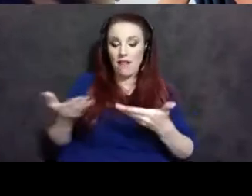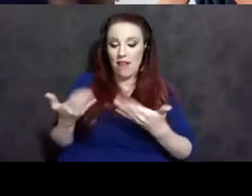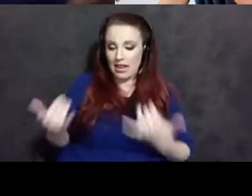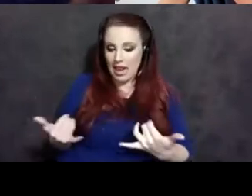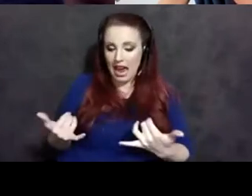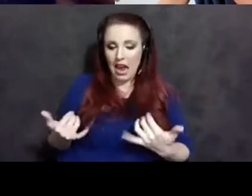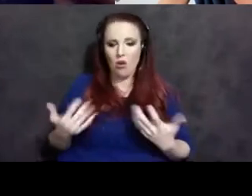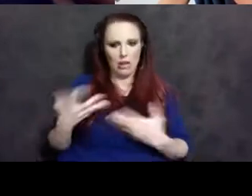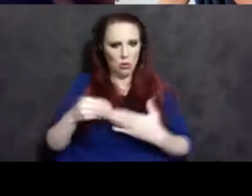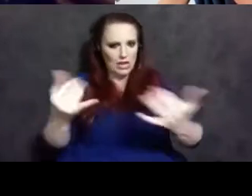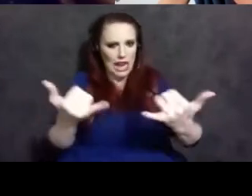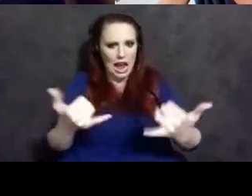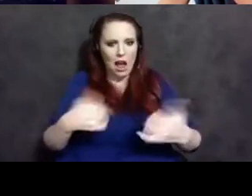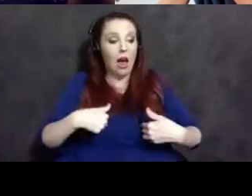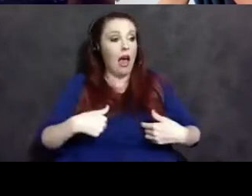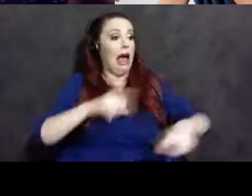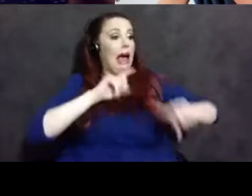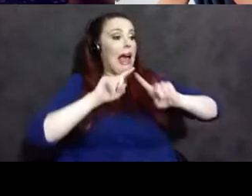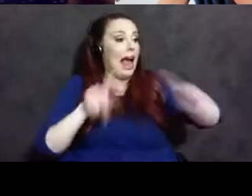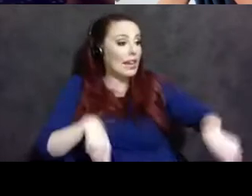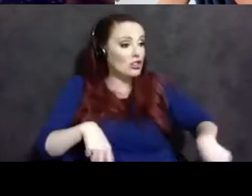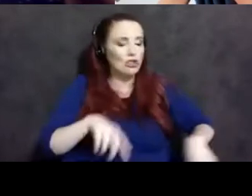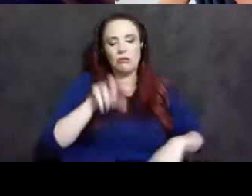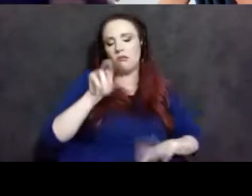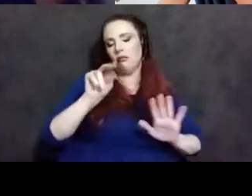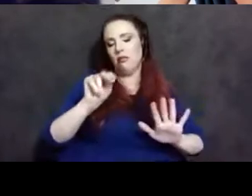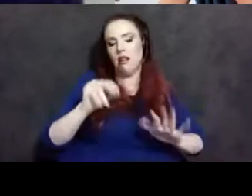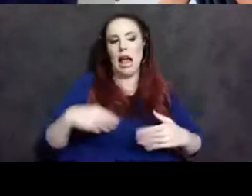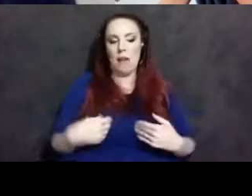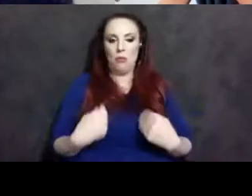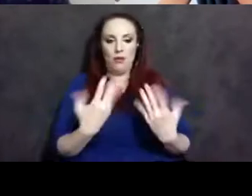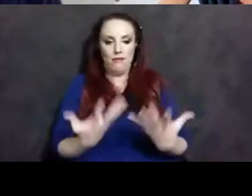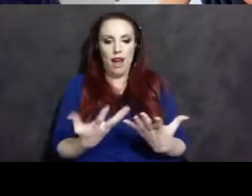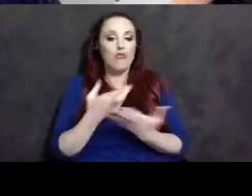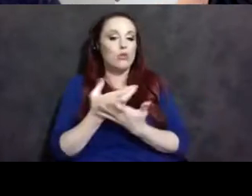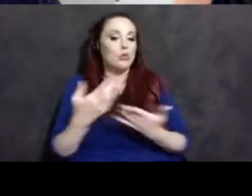I'm going to give the questions that I have found and the resources I have found to give me some clarity.